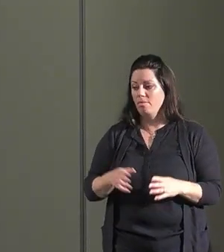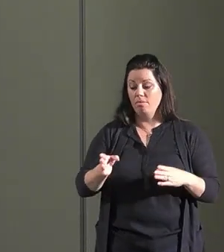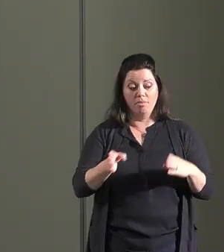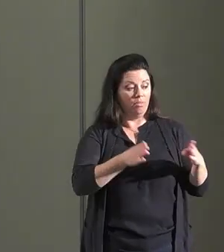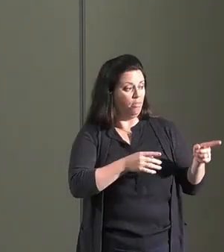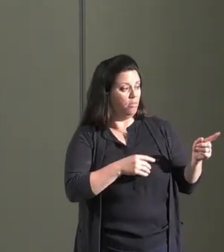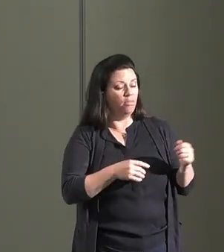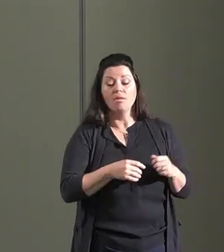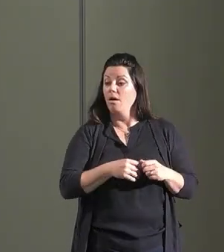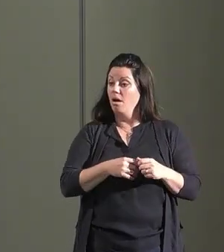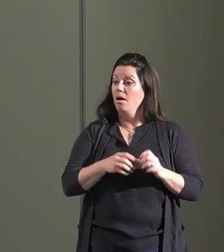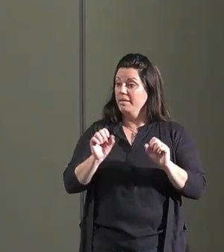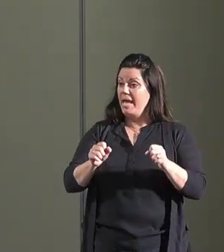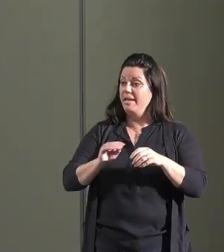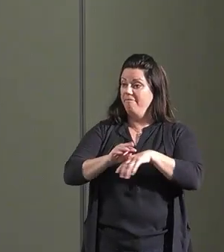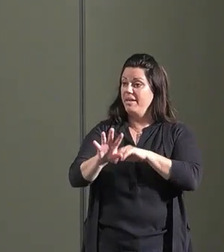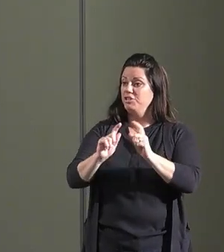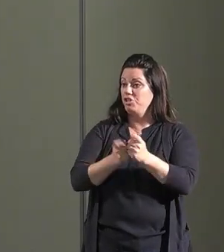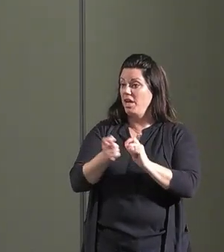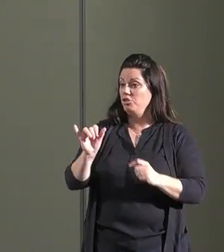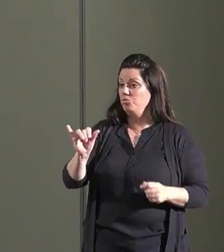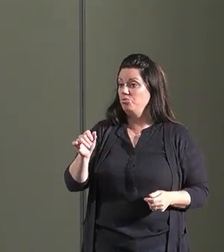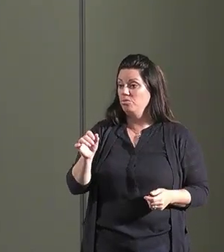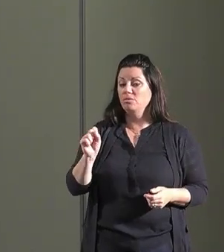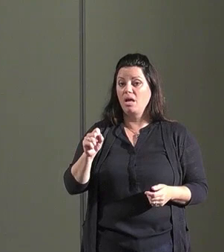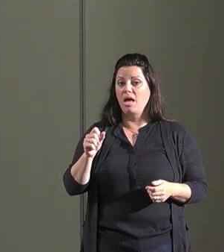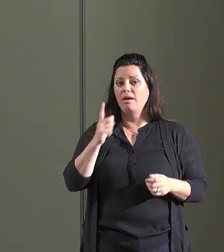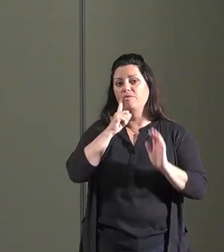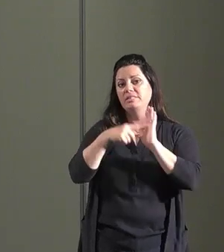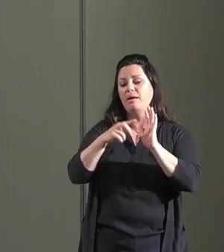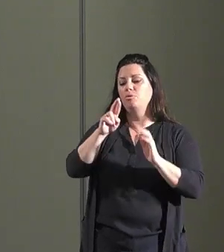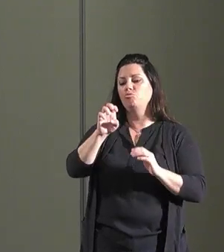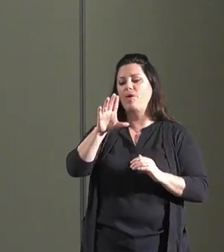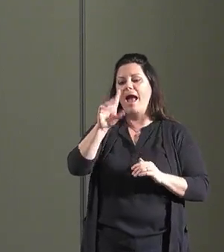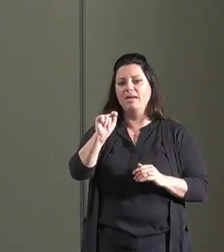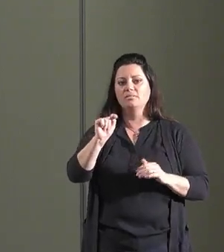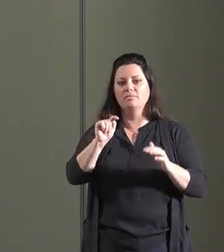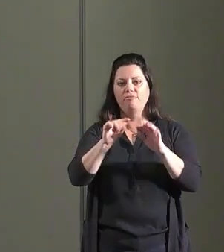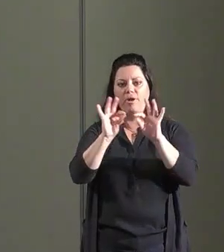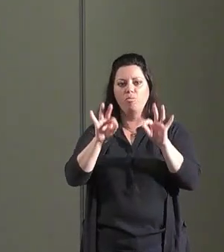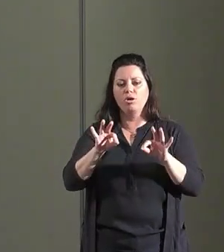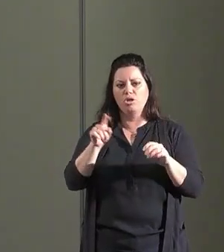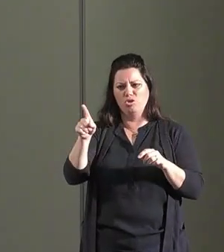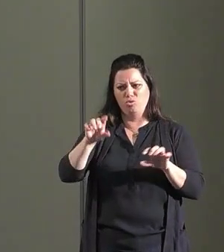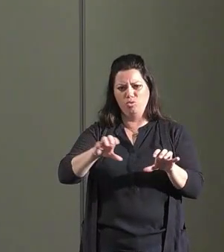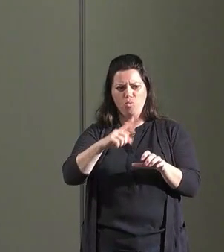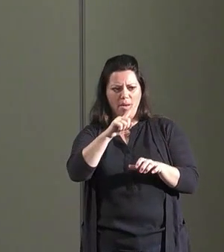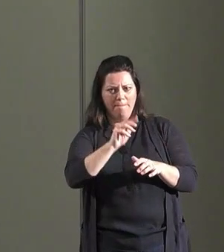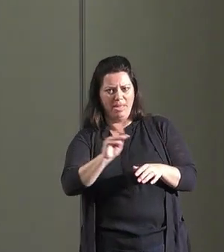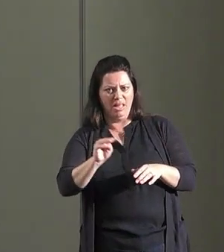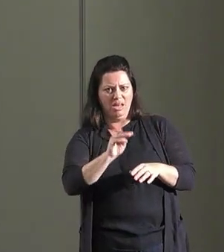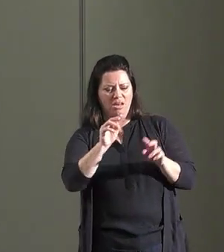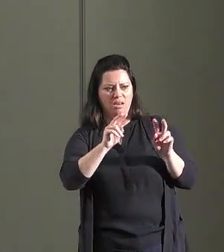change. Good example of this, the react framework. We did a million analysis one first one react